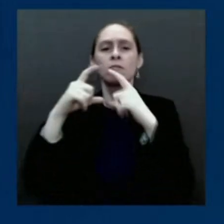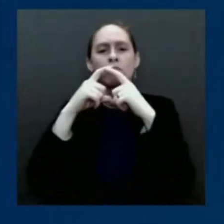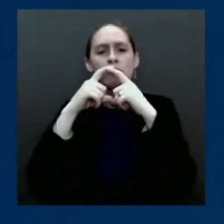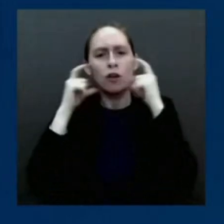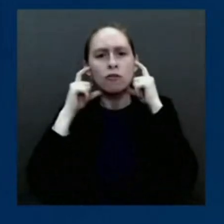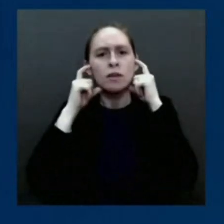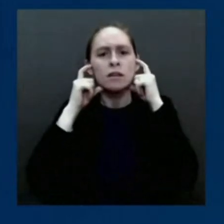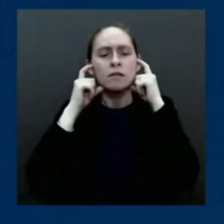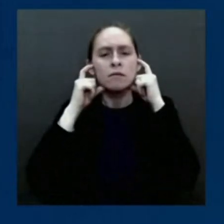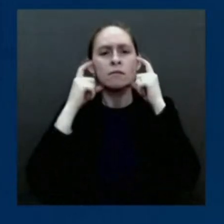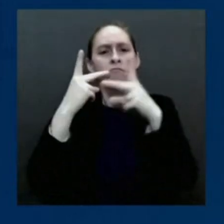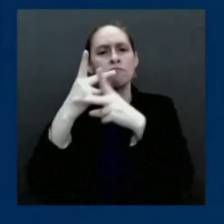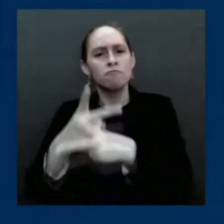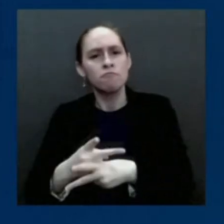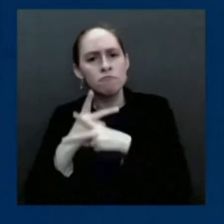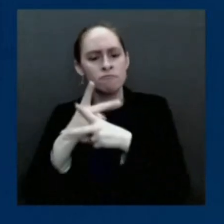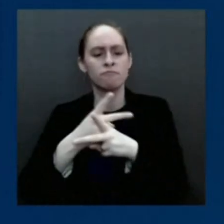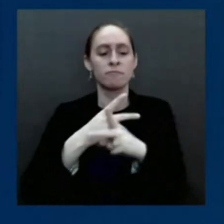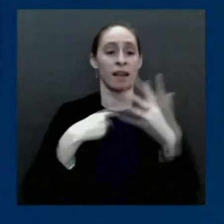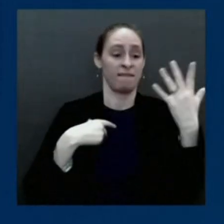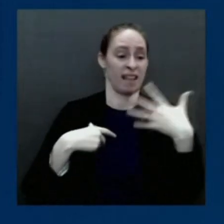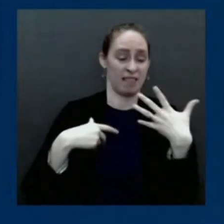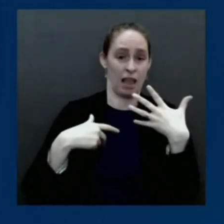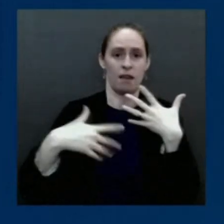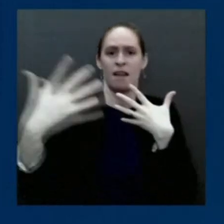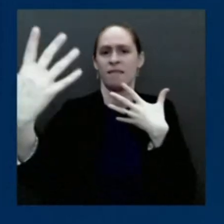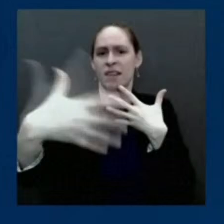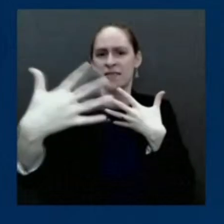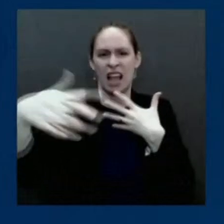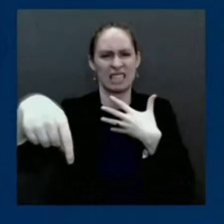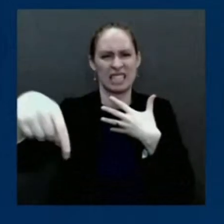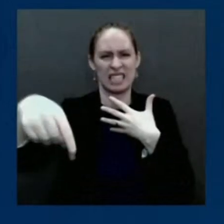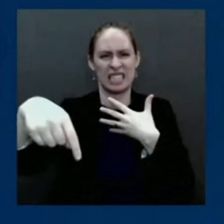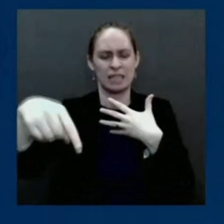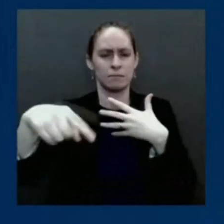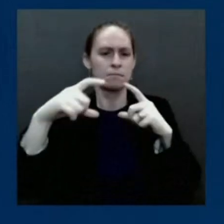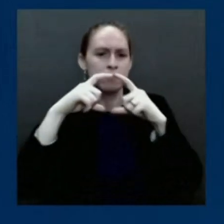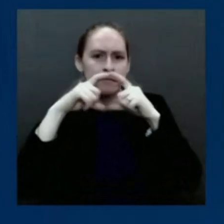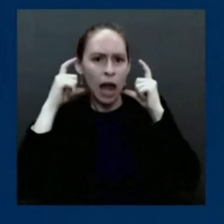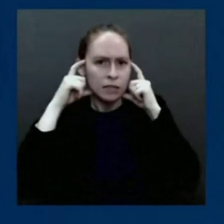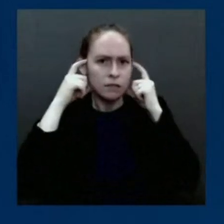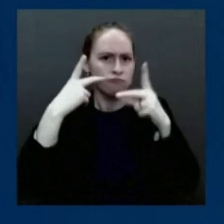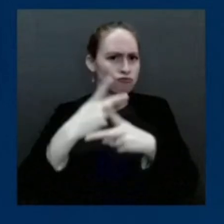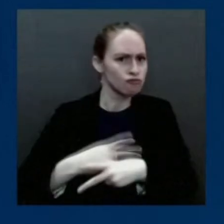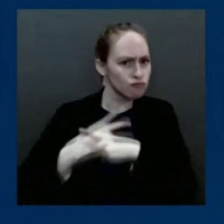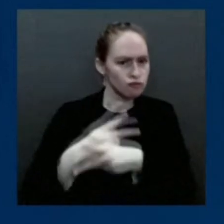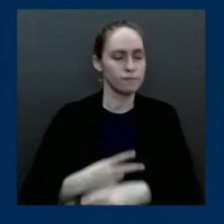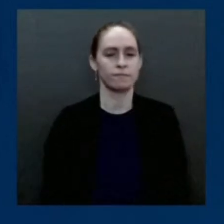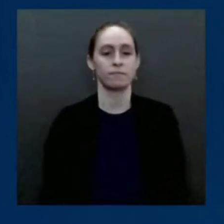OF ISOLATION. THIS SCIENCE AS WELL AS WHAT WE KNOW ABOUT THE PROTECTION PROVIDED BY MASKING,